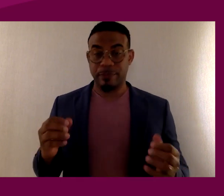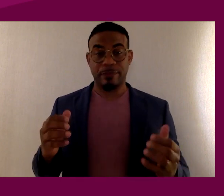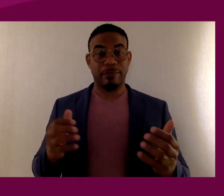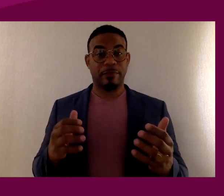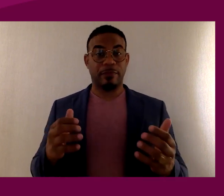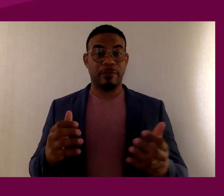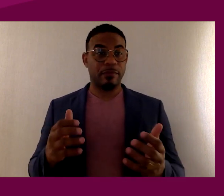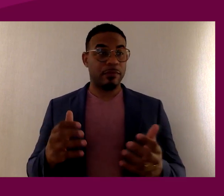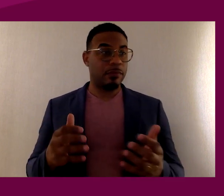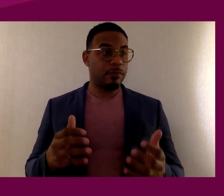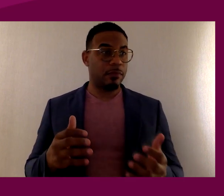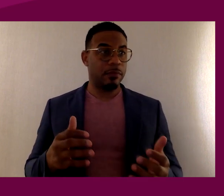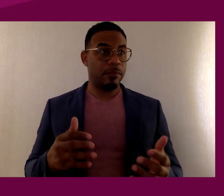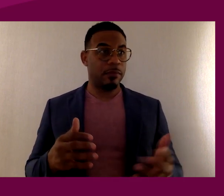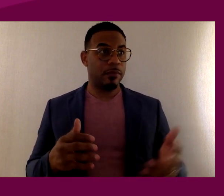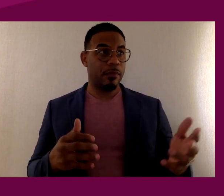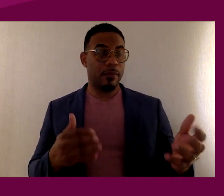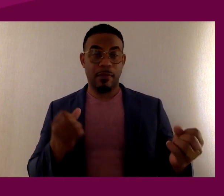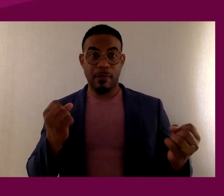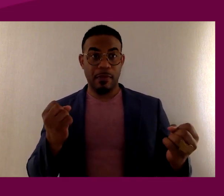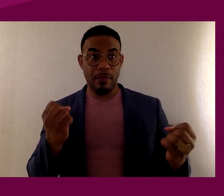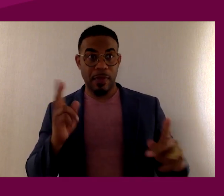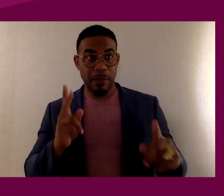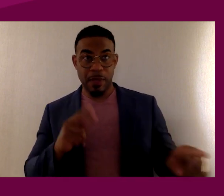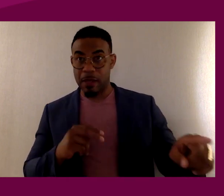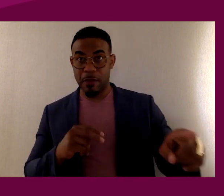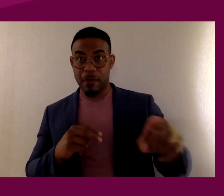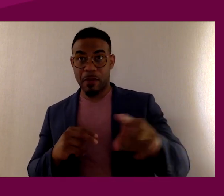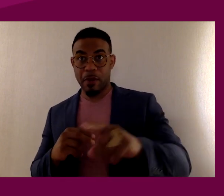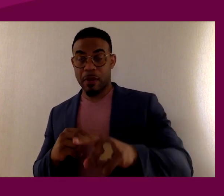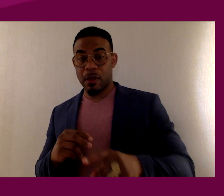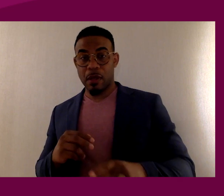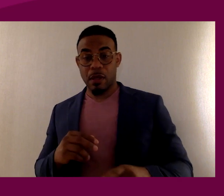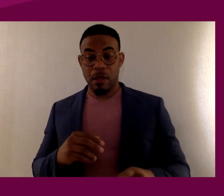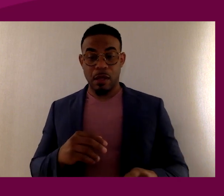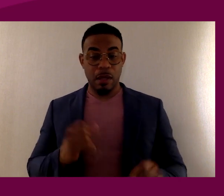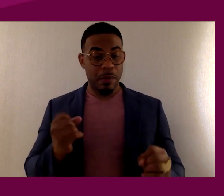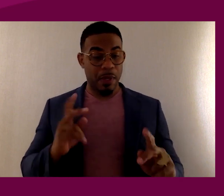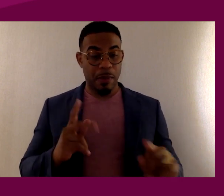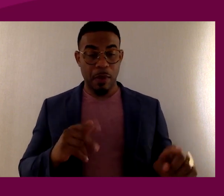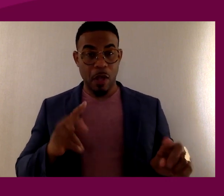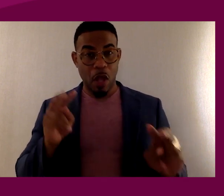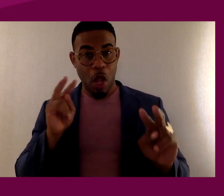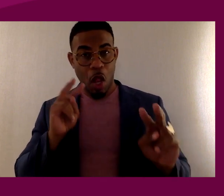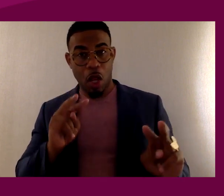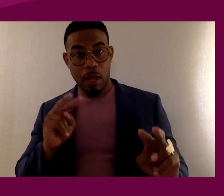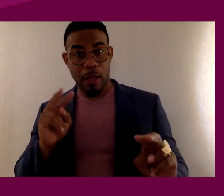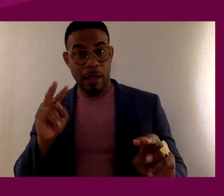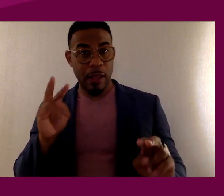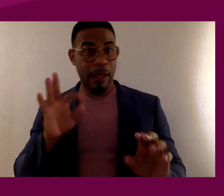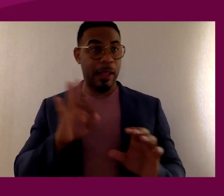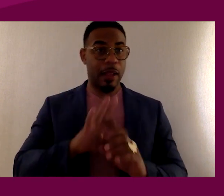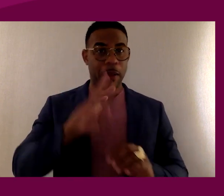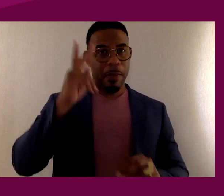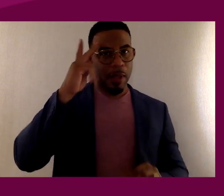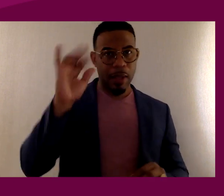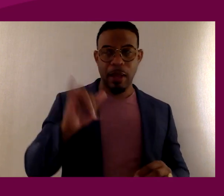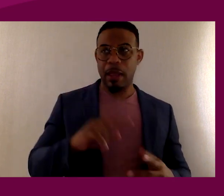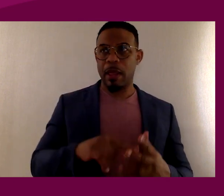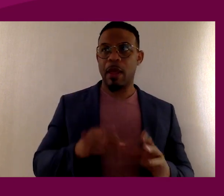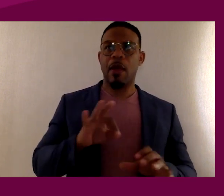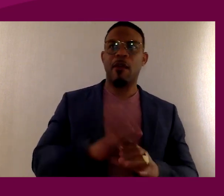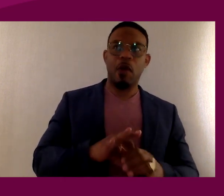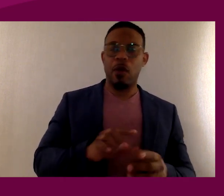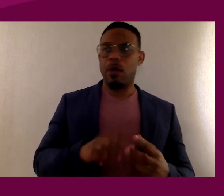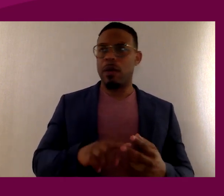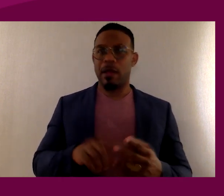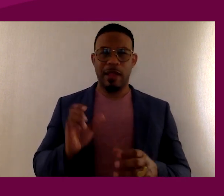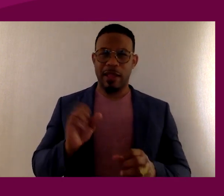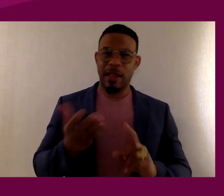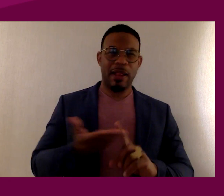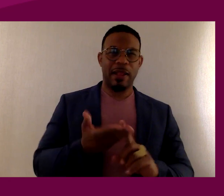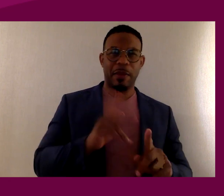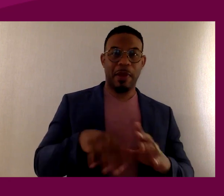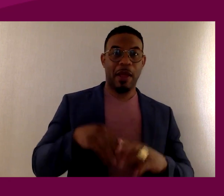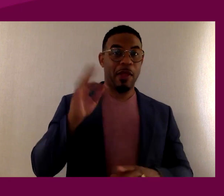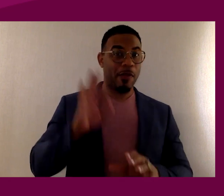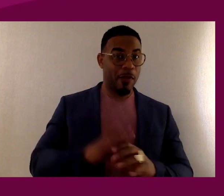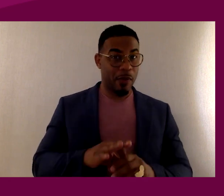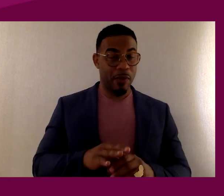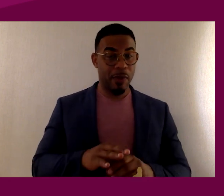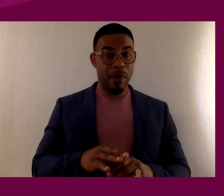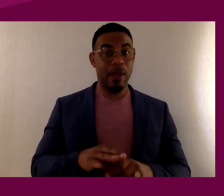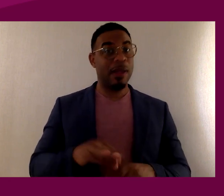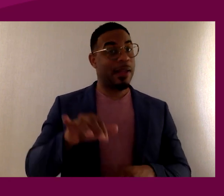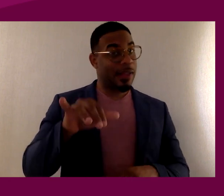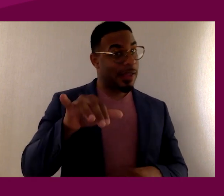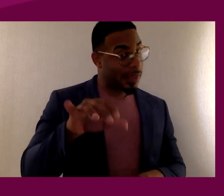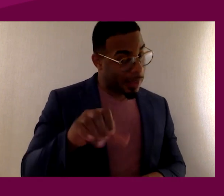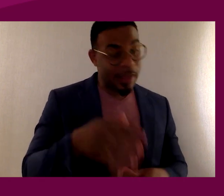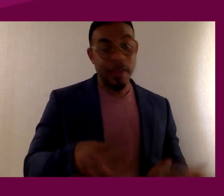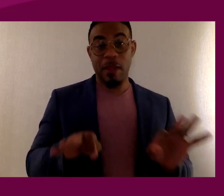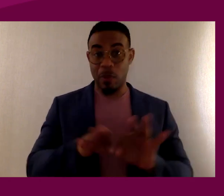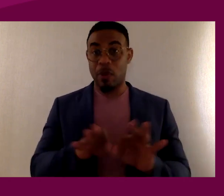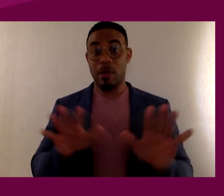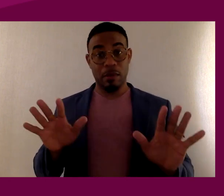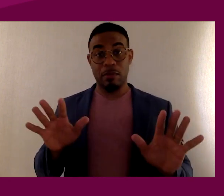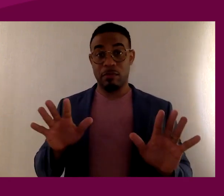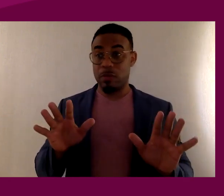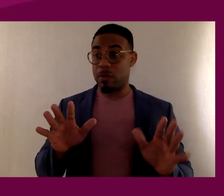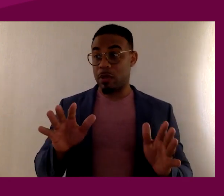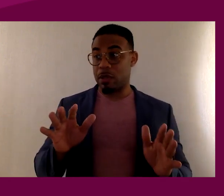happen. Many people look at electoral politics like voting, got to get people out to vote. Yes,